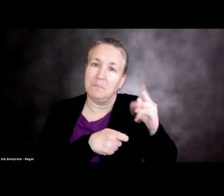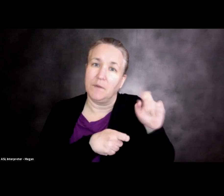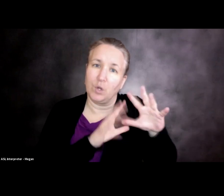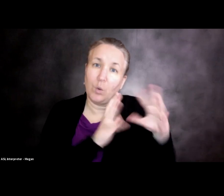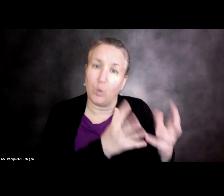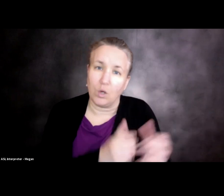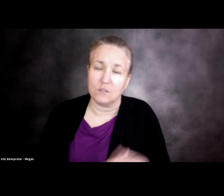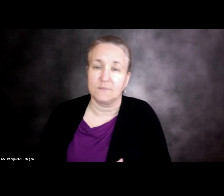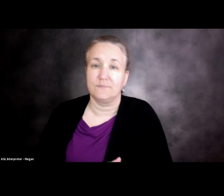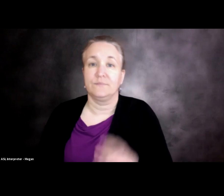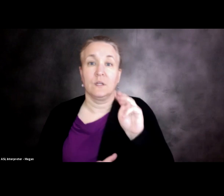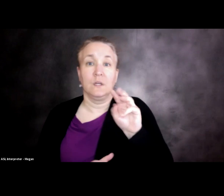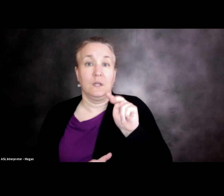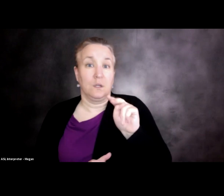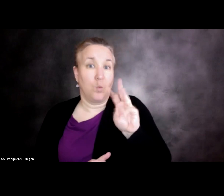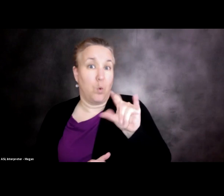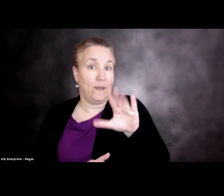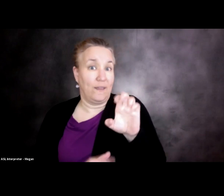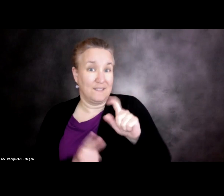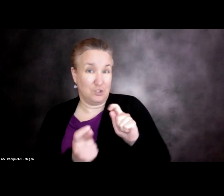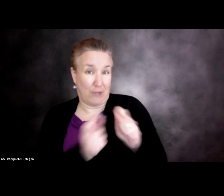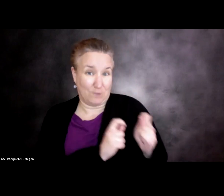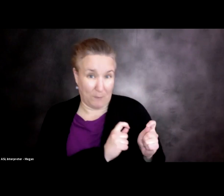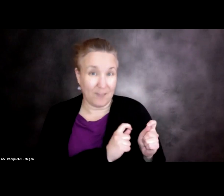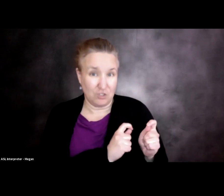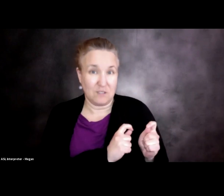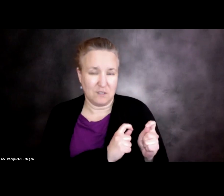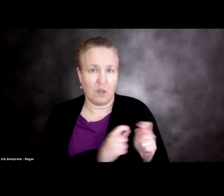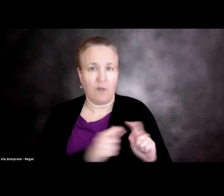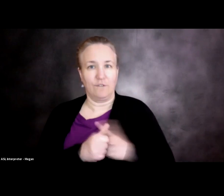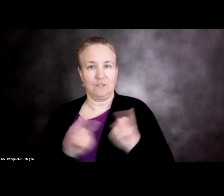Nwoye's transformations, which are first internal, and then